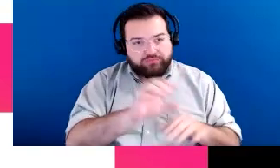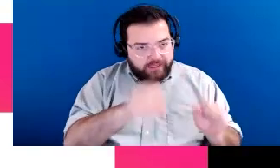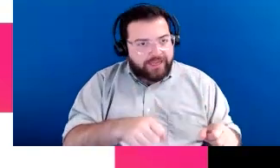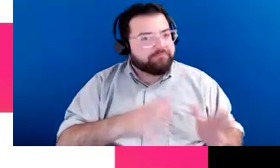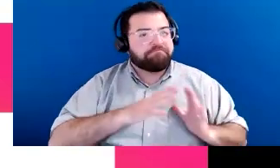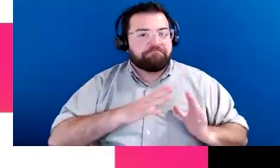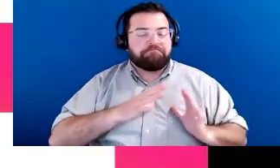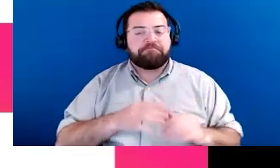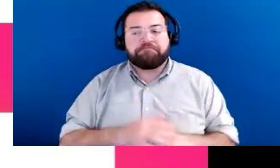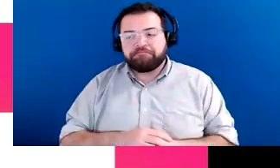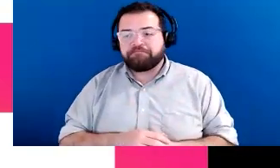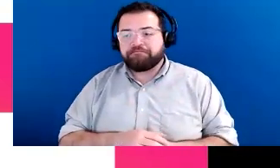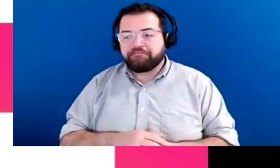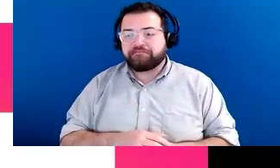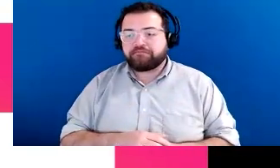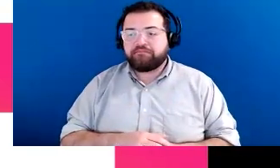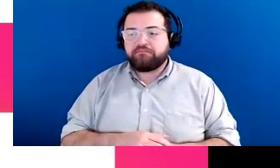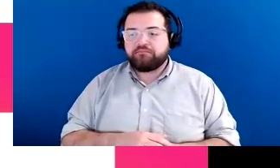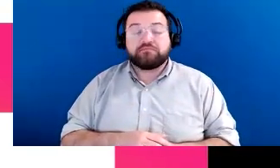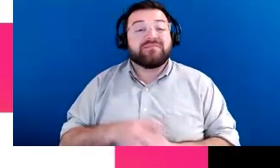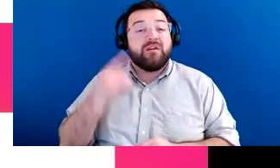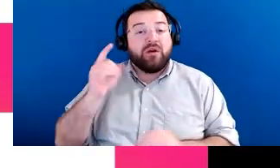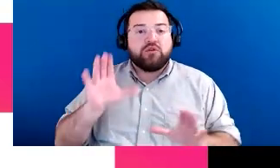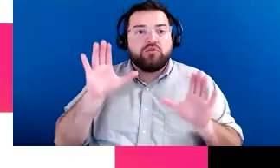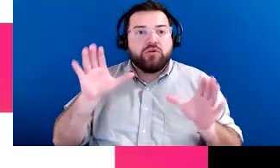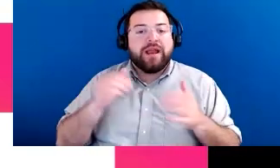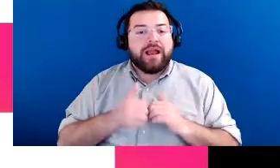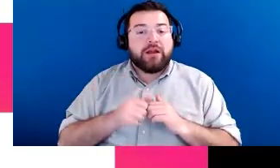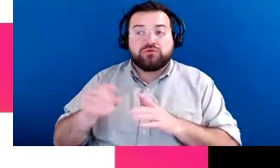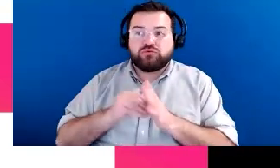One great way to get students to show up to your office hours